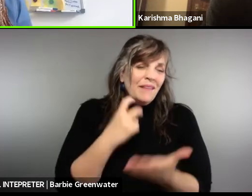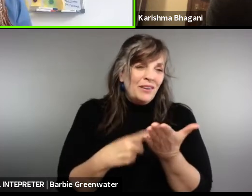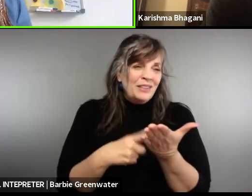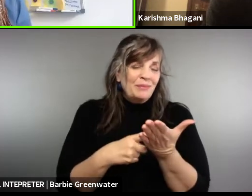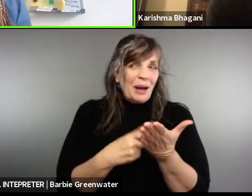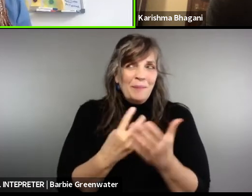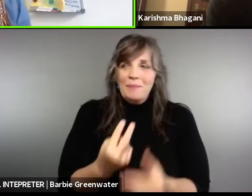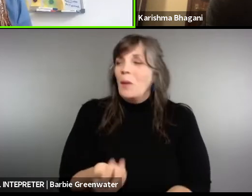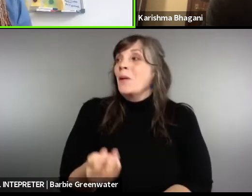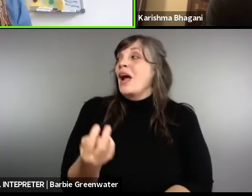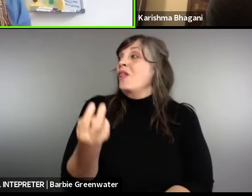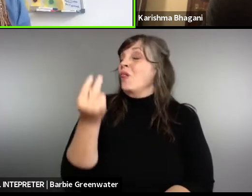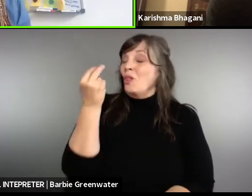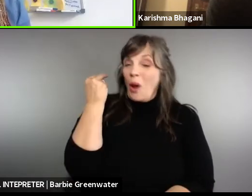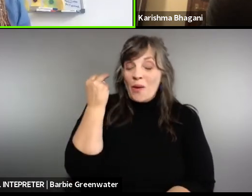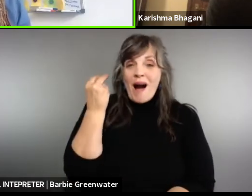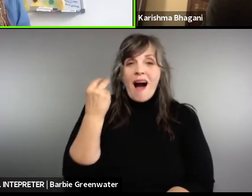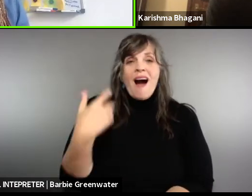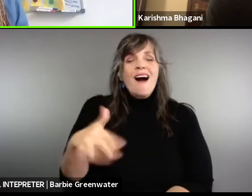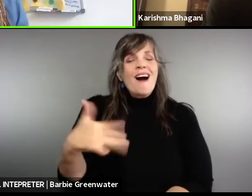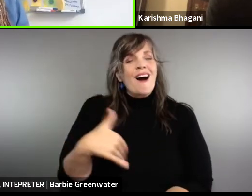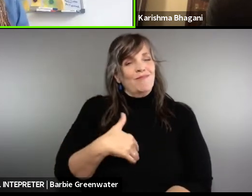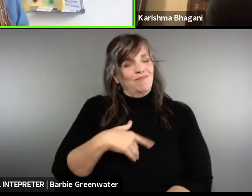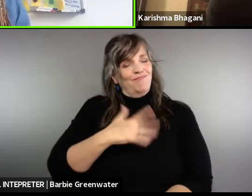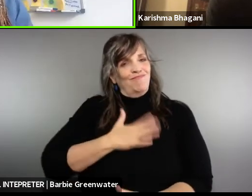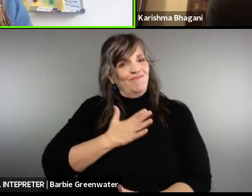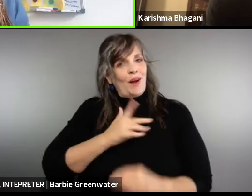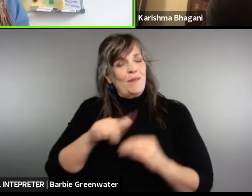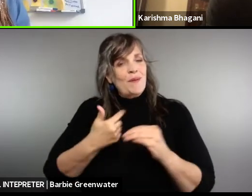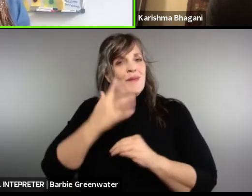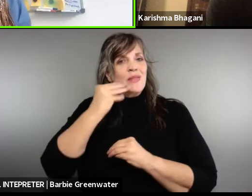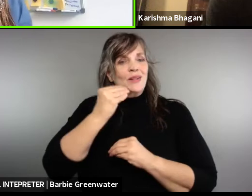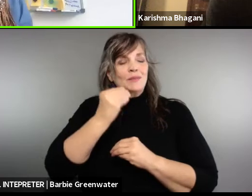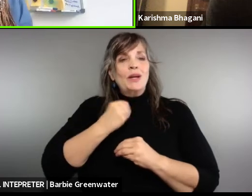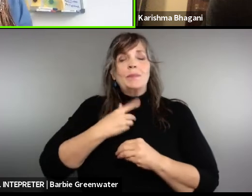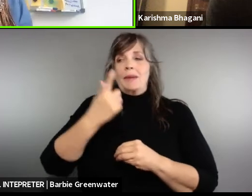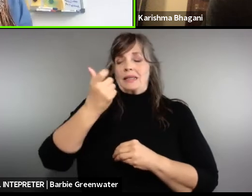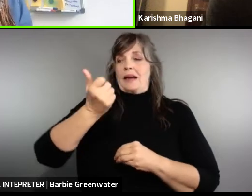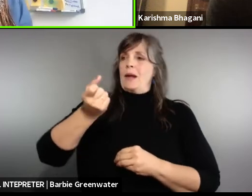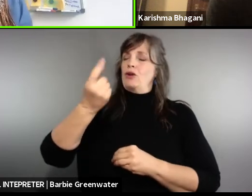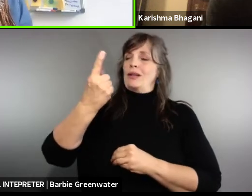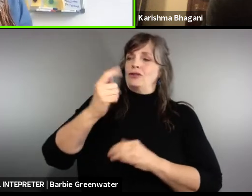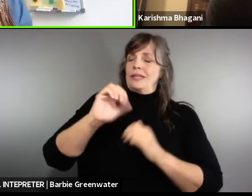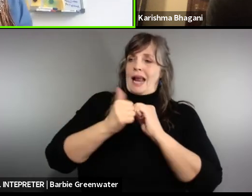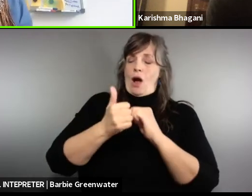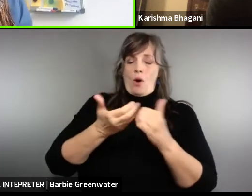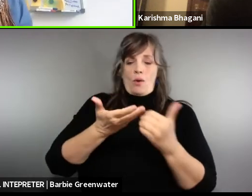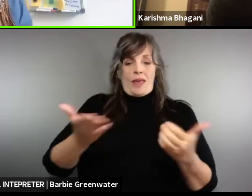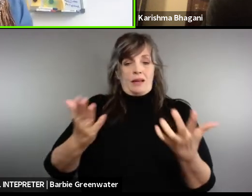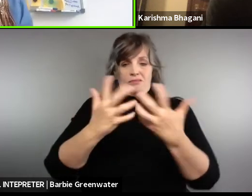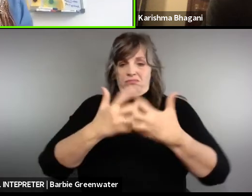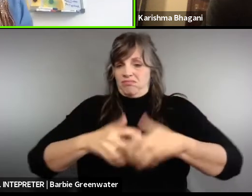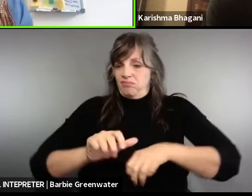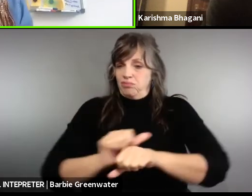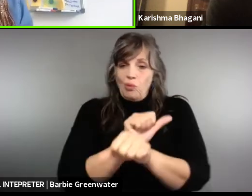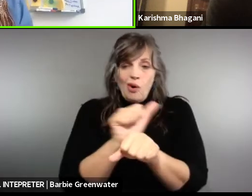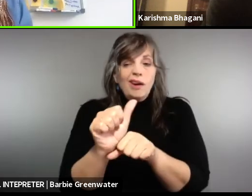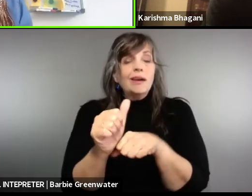'cause I have a better understanding of how things work and how decisions are made. I think things like having very good mentors,